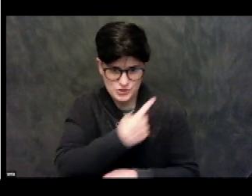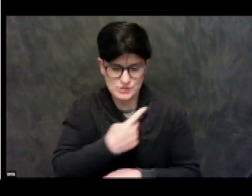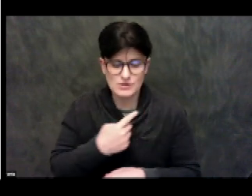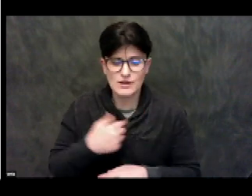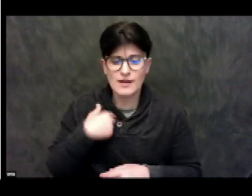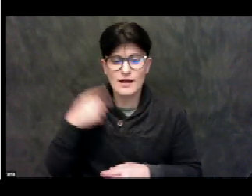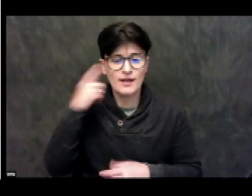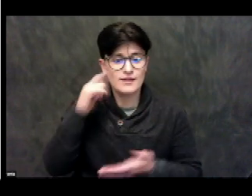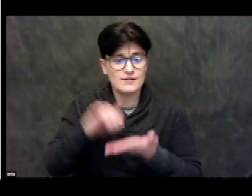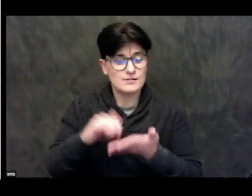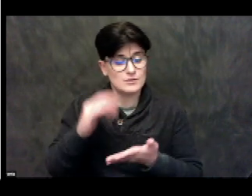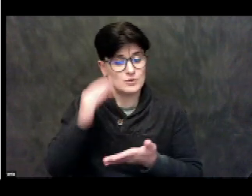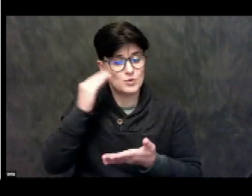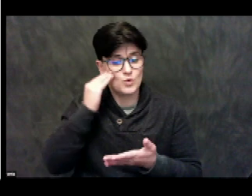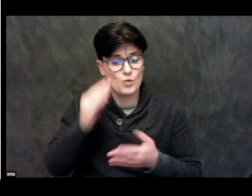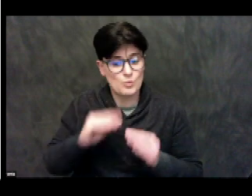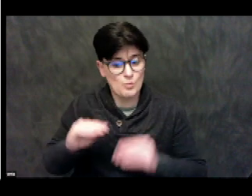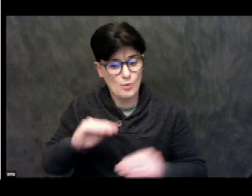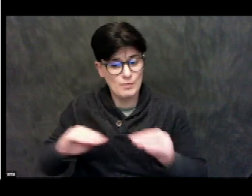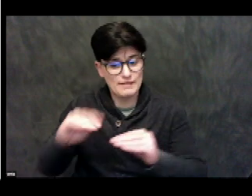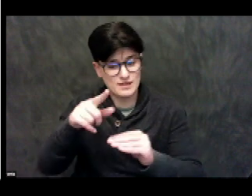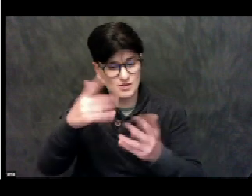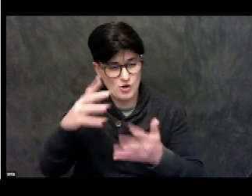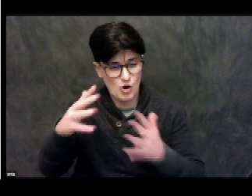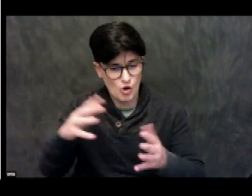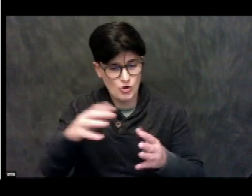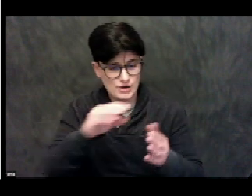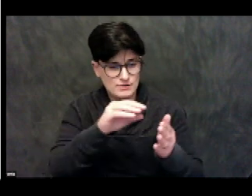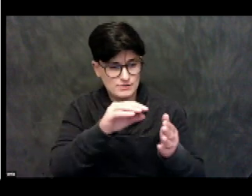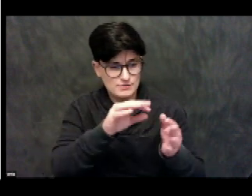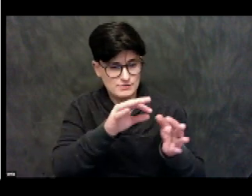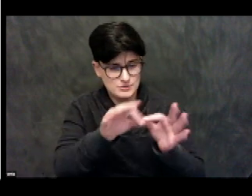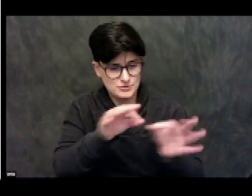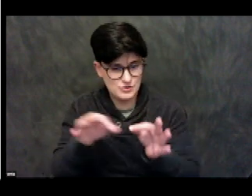the mobility that you already have put in that question is fantastic because you